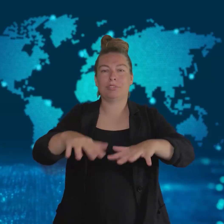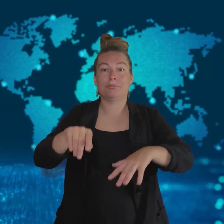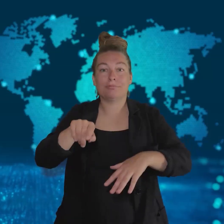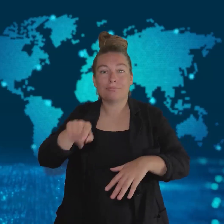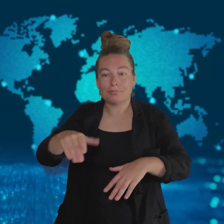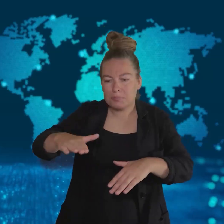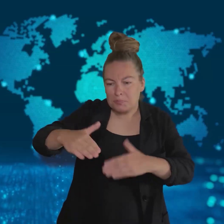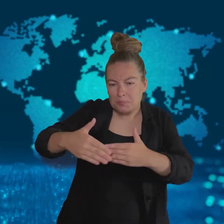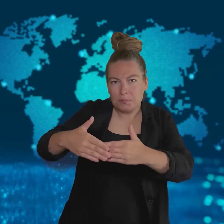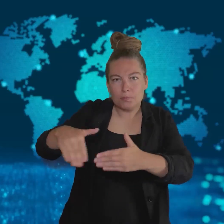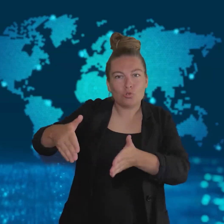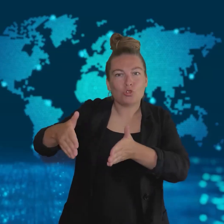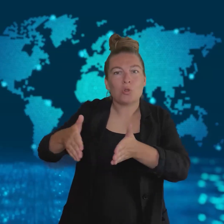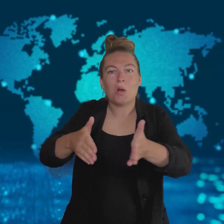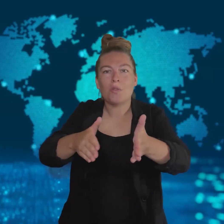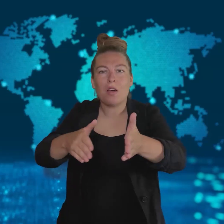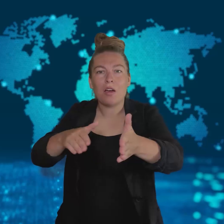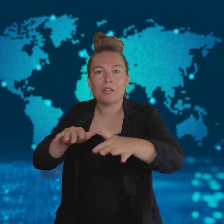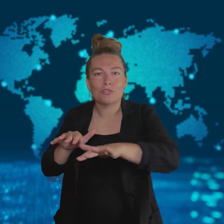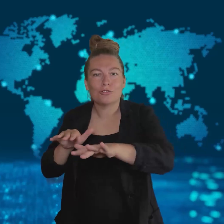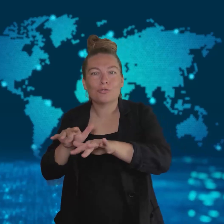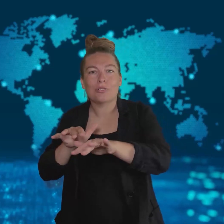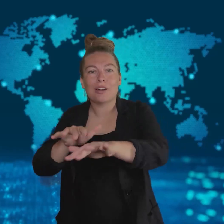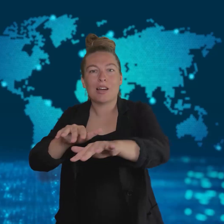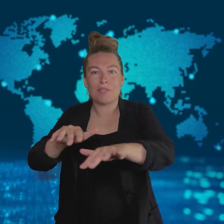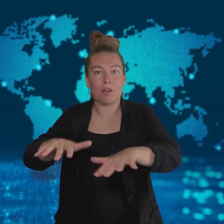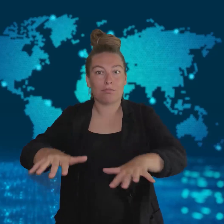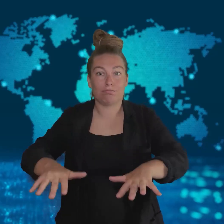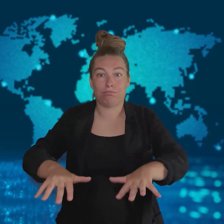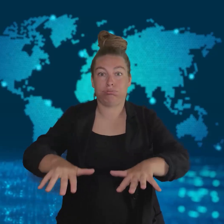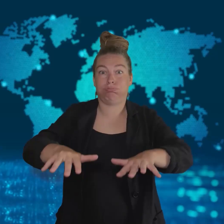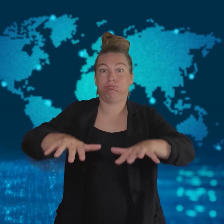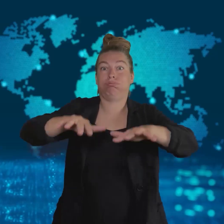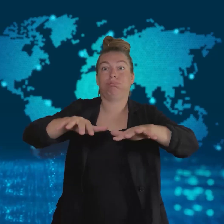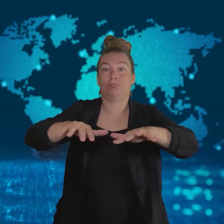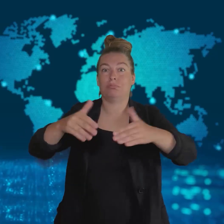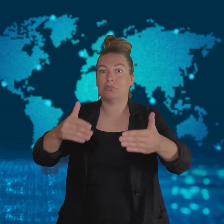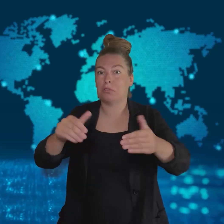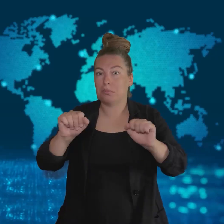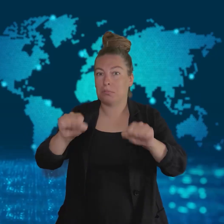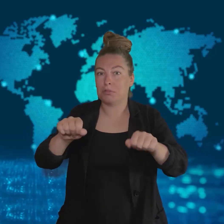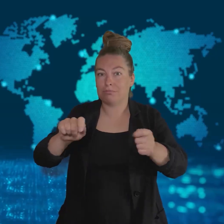Into the village.